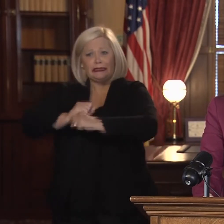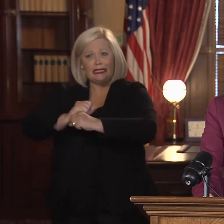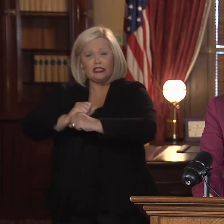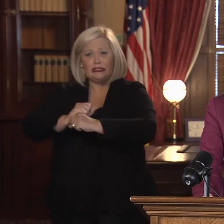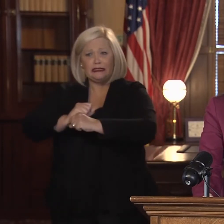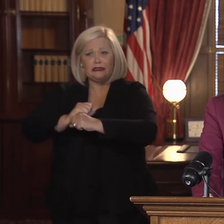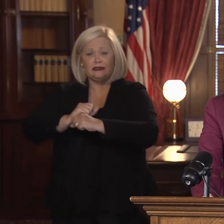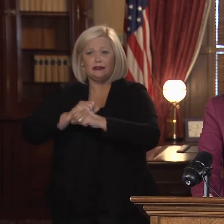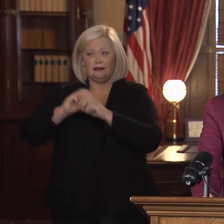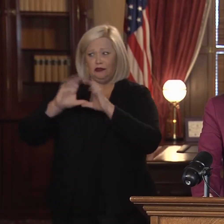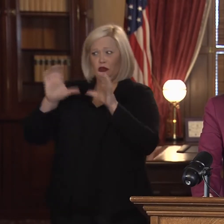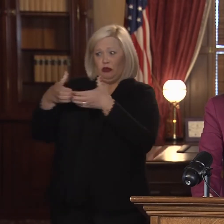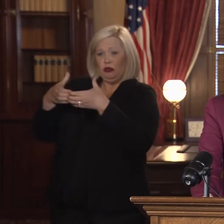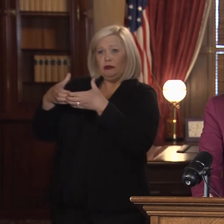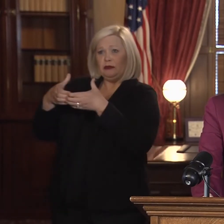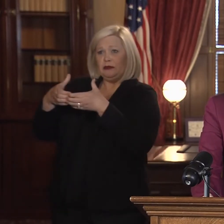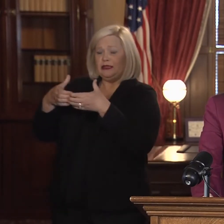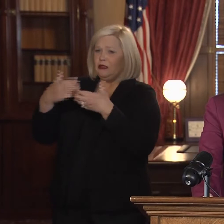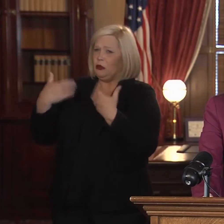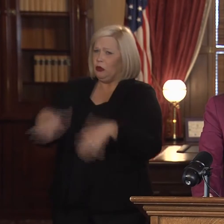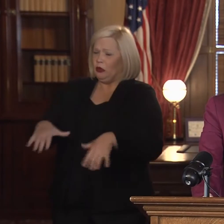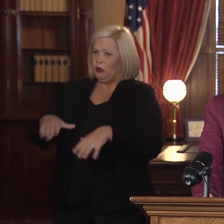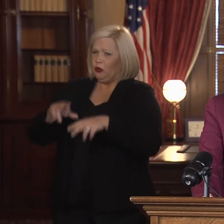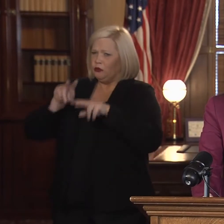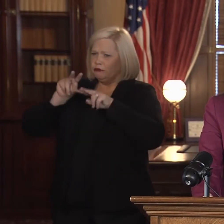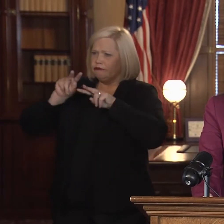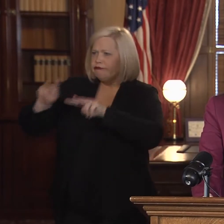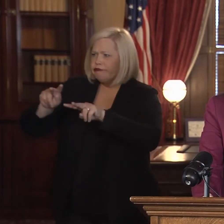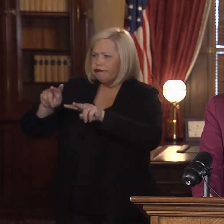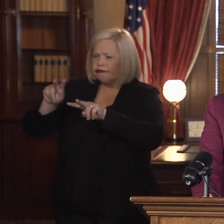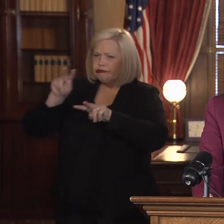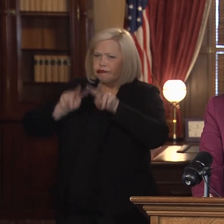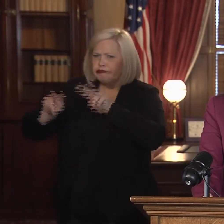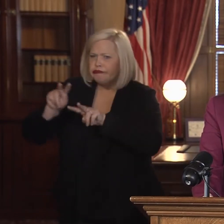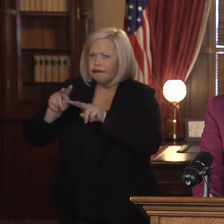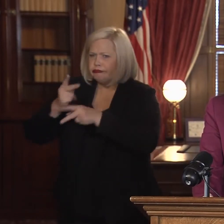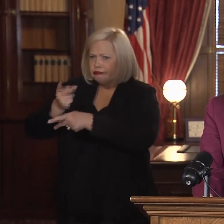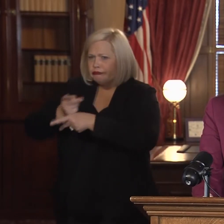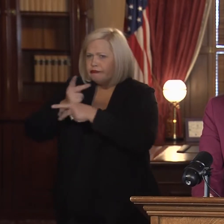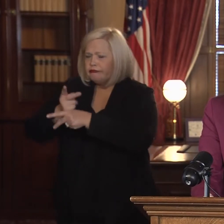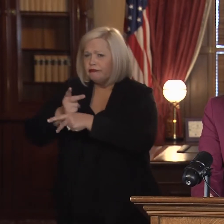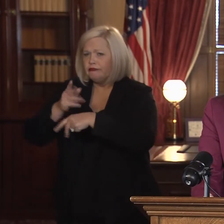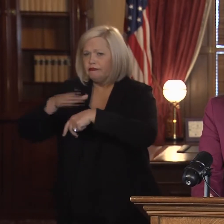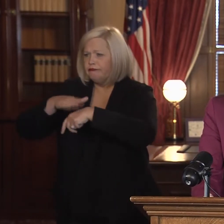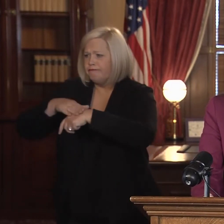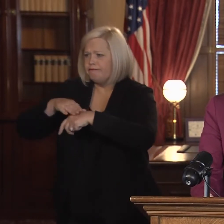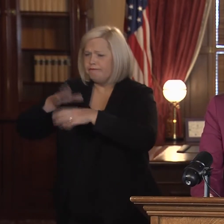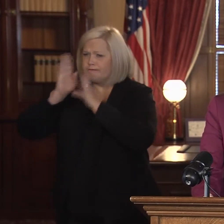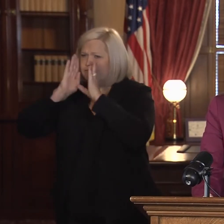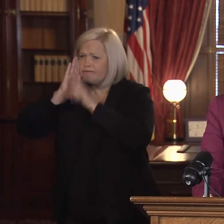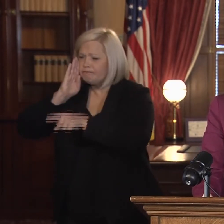THAT BEING THE CASE, OUR CONSUMER PROTECTION DIVISION AT THE DEPARTMENT OF THE ATTORNEY GENERAL HAS BEEN HYPER VIGILANT